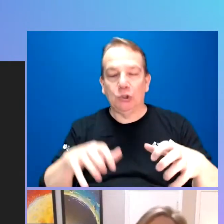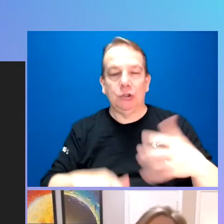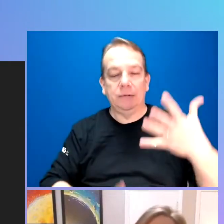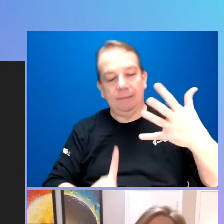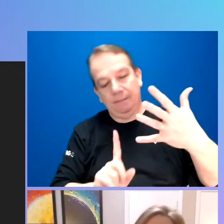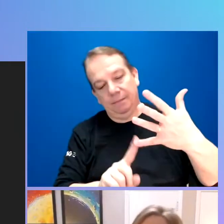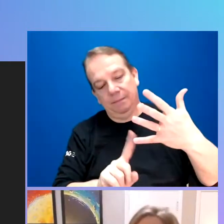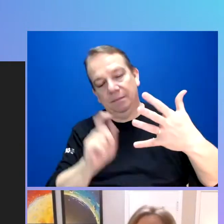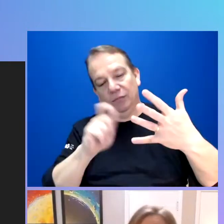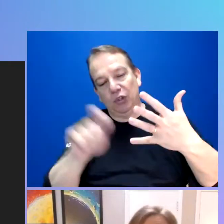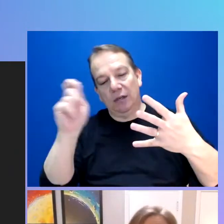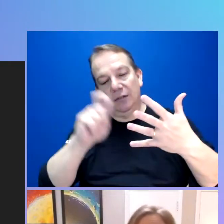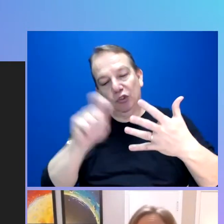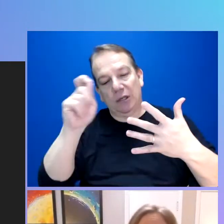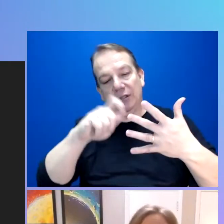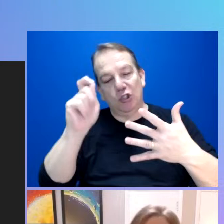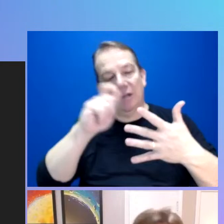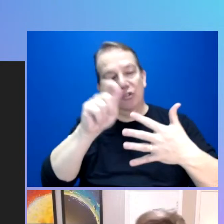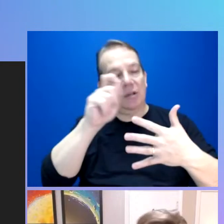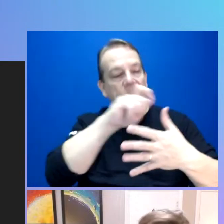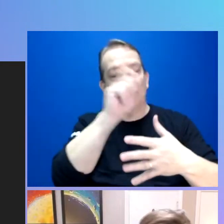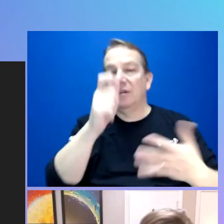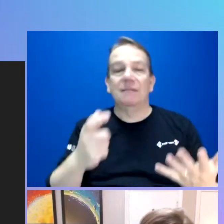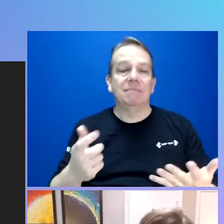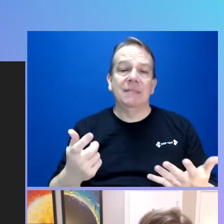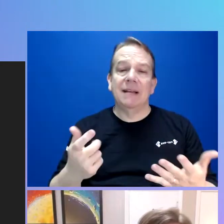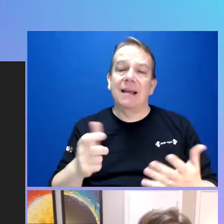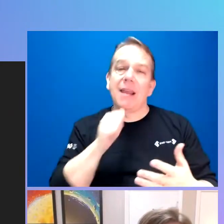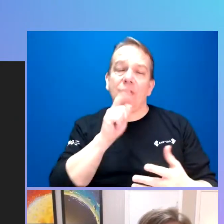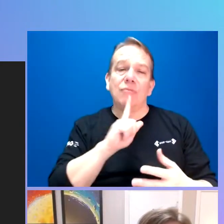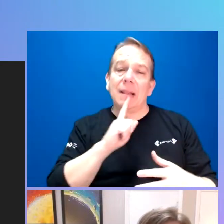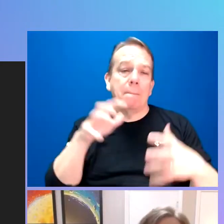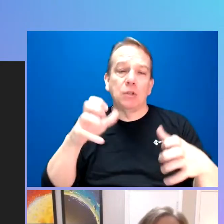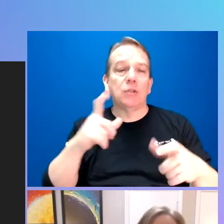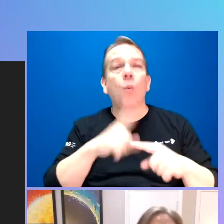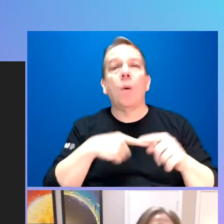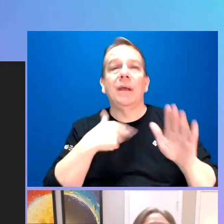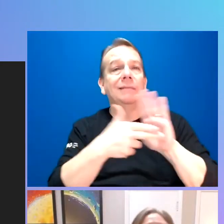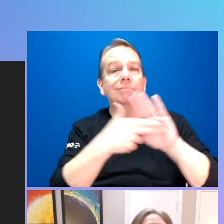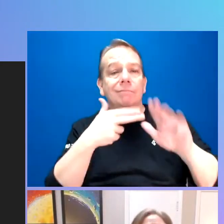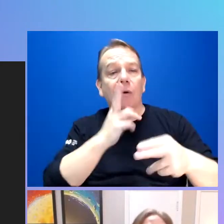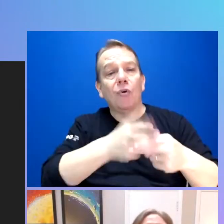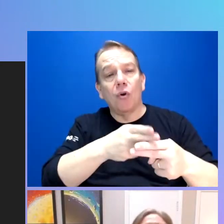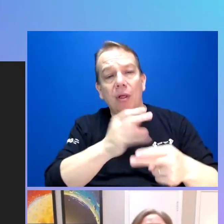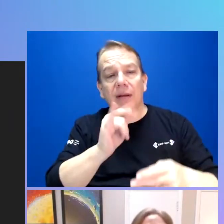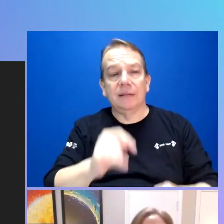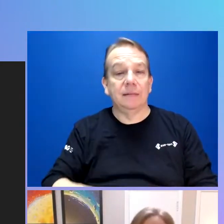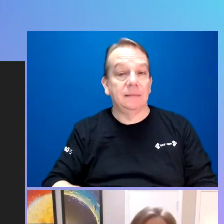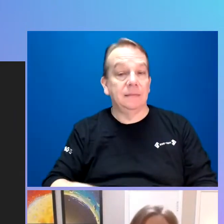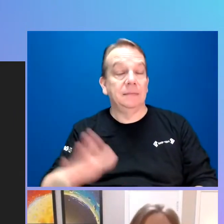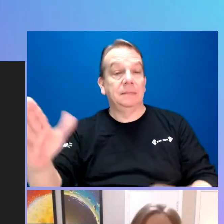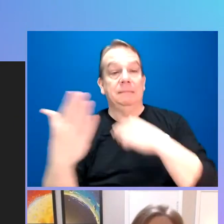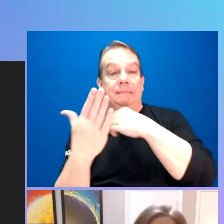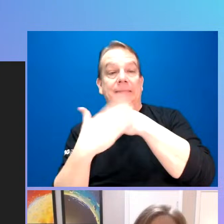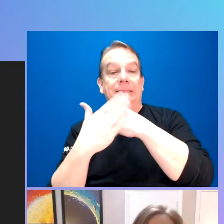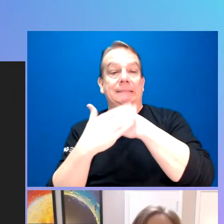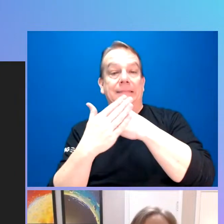monsters, they're just what we call the thing. Uh oh. Watch